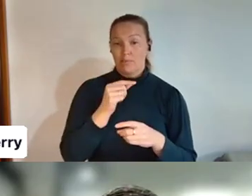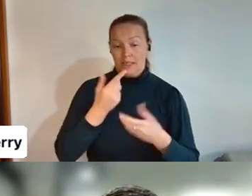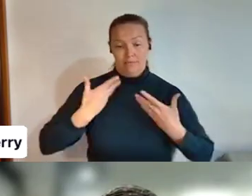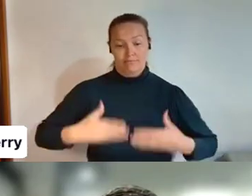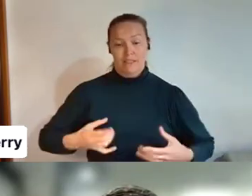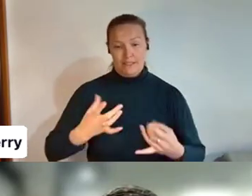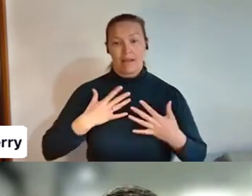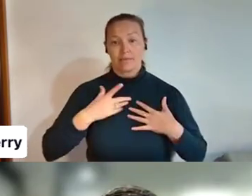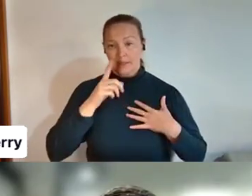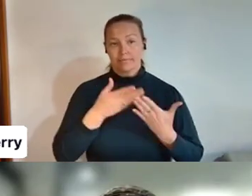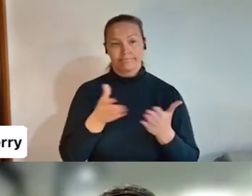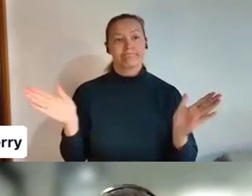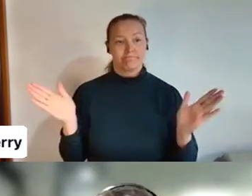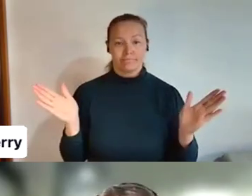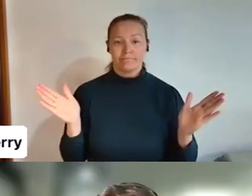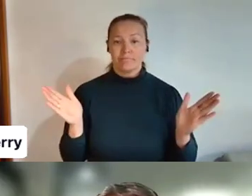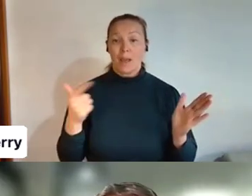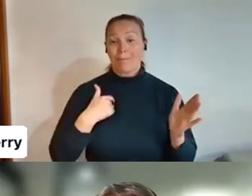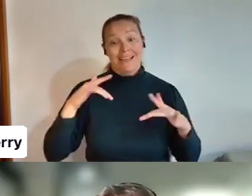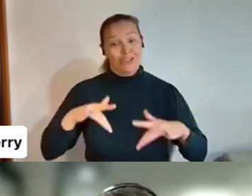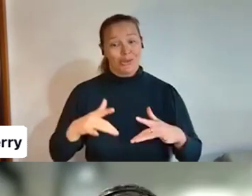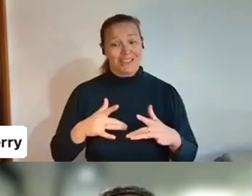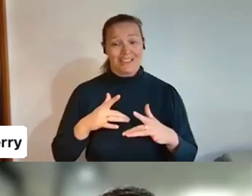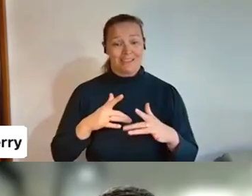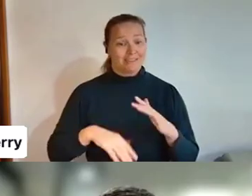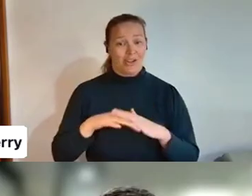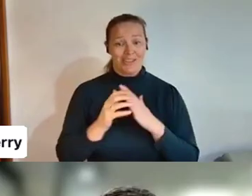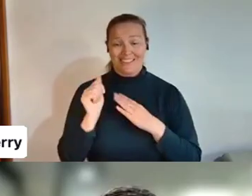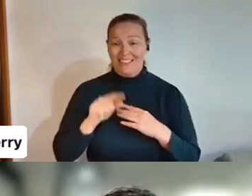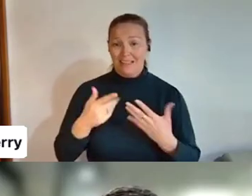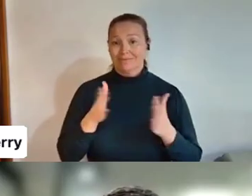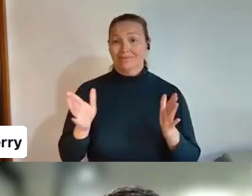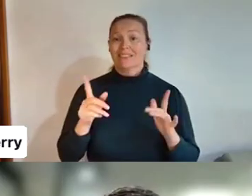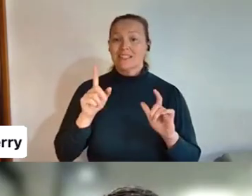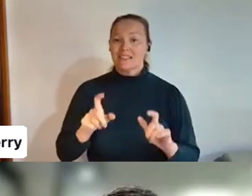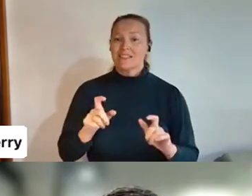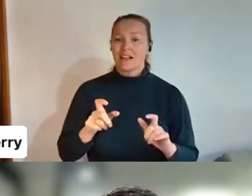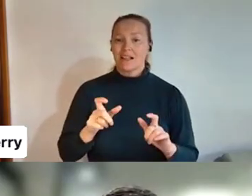admit that's not something I've mastered yet, this is a wero to myself. I am still whakamā at times,